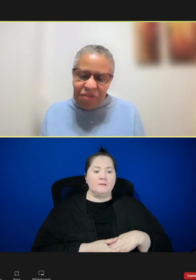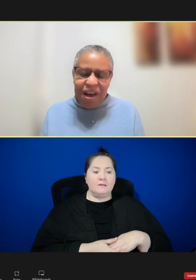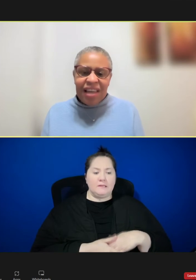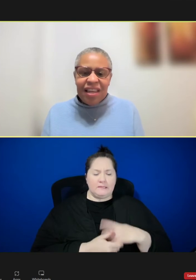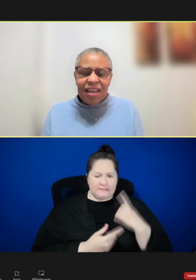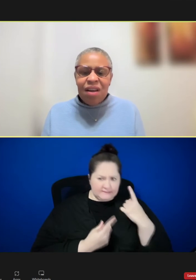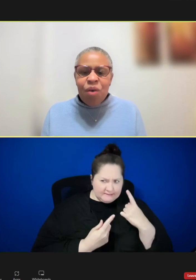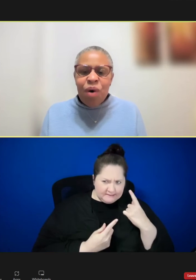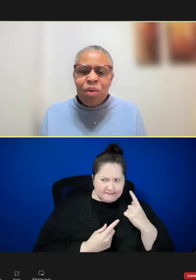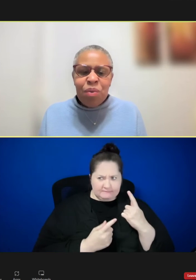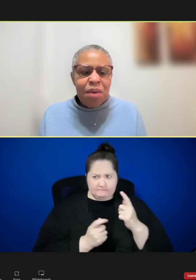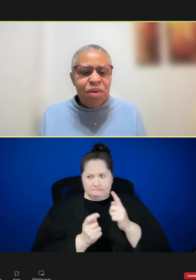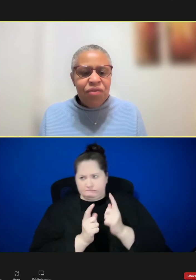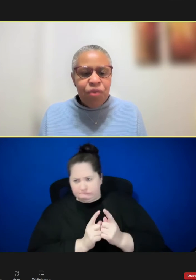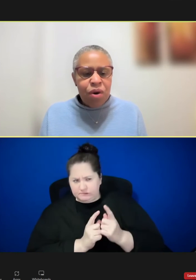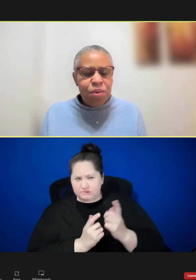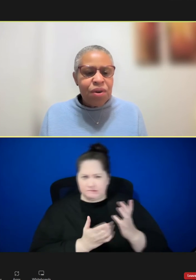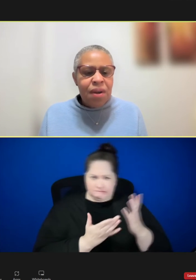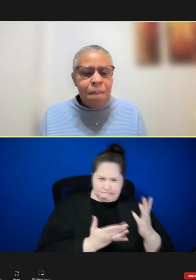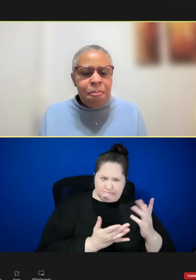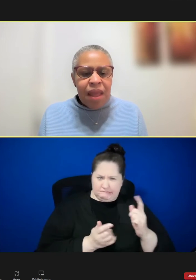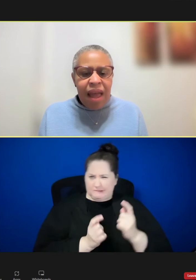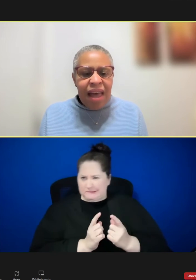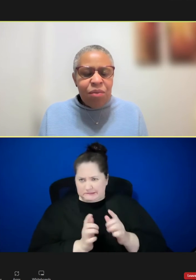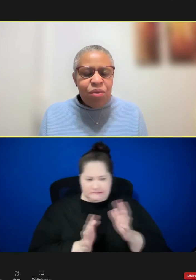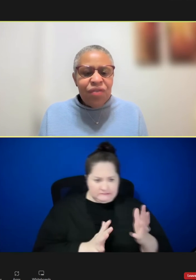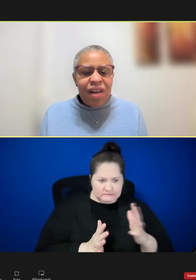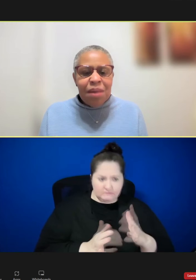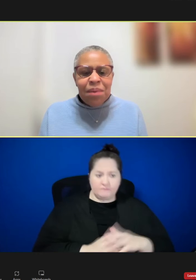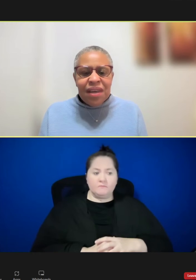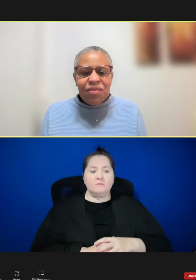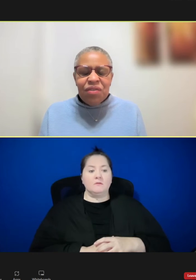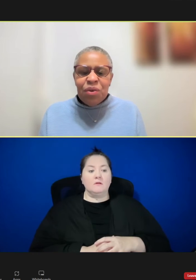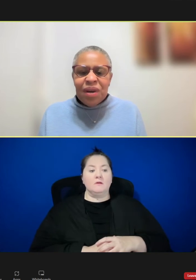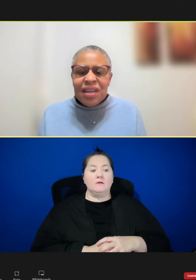refining what we want to bring forward, and we're developing and reviewing a